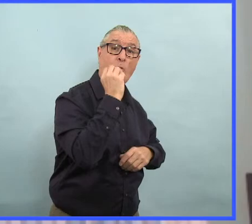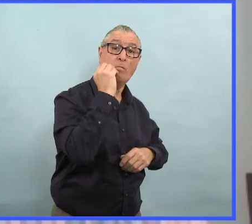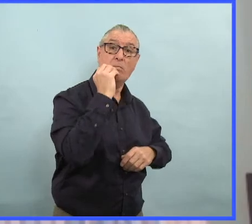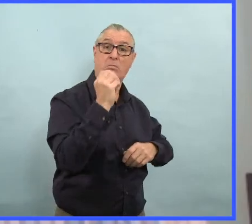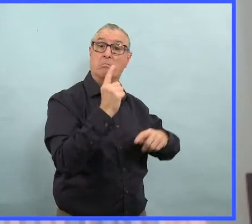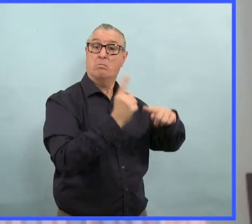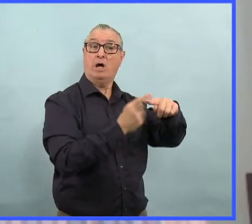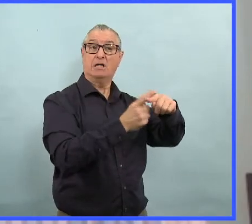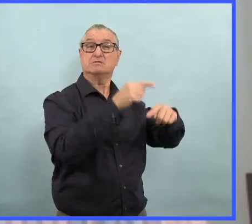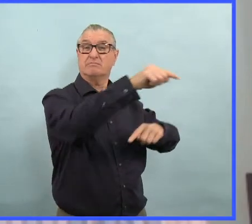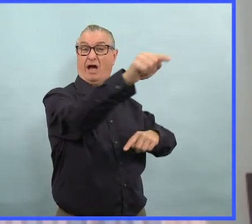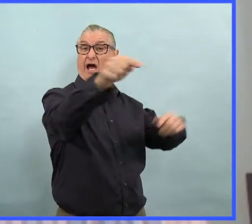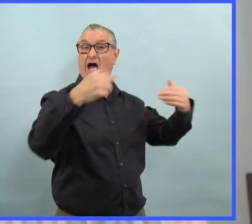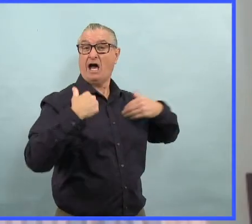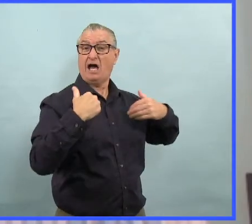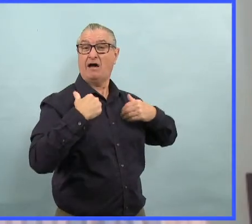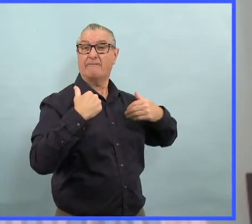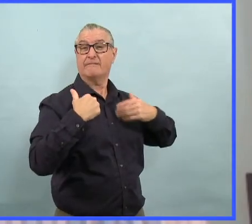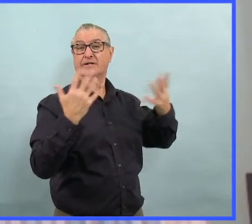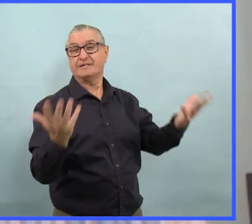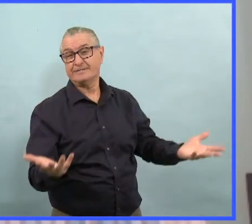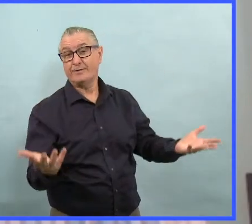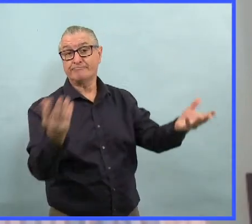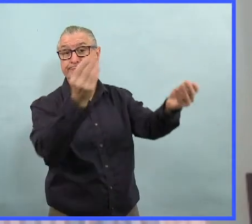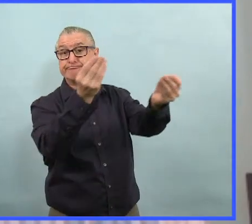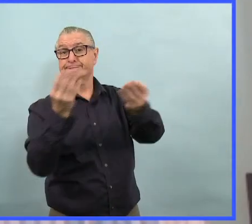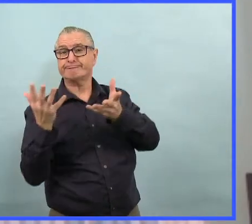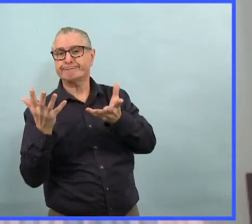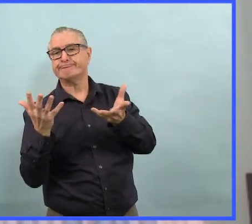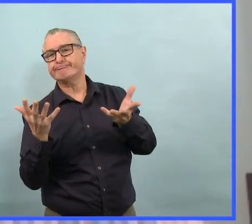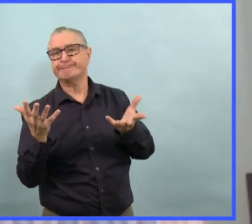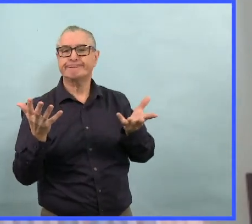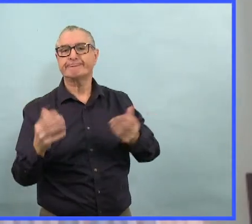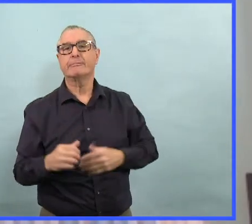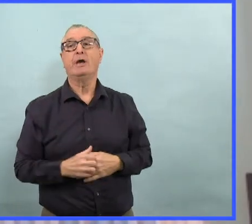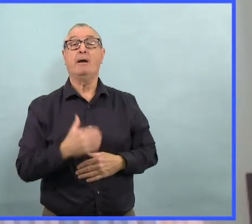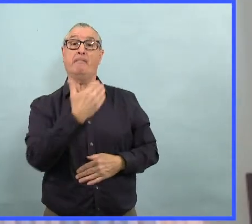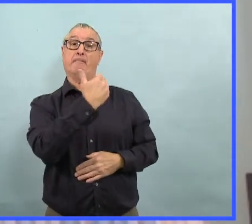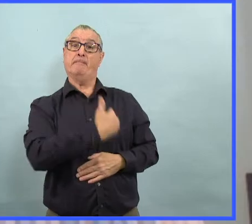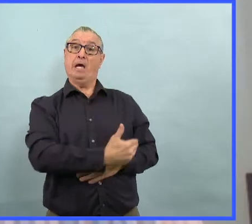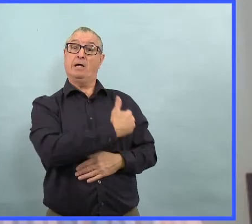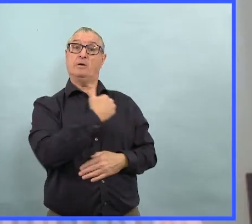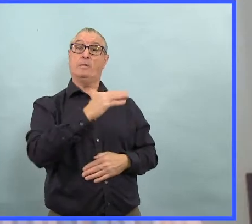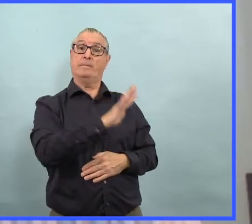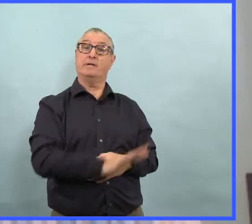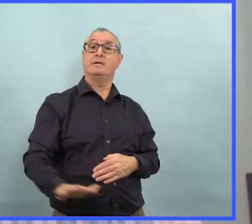there's a a significant proportion of manitobans that have symptoms that that aren't attending for